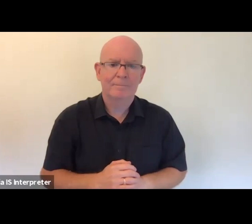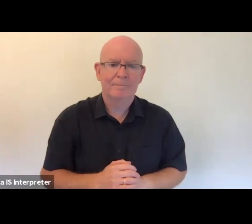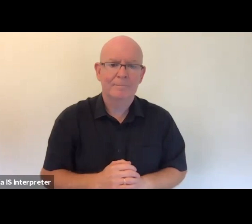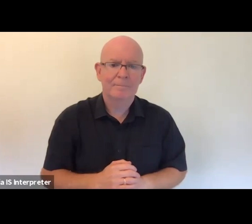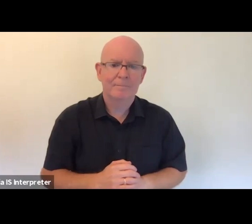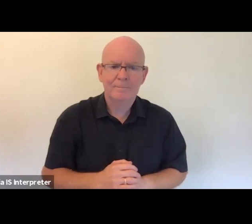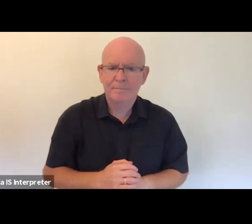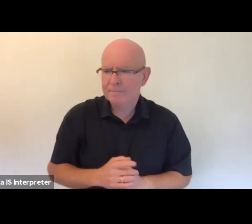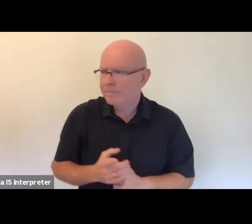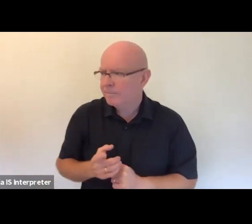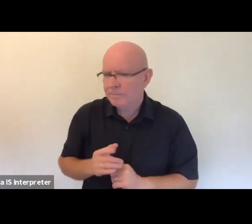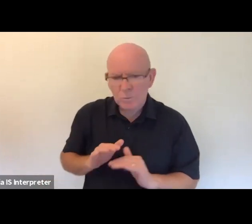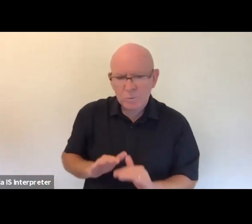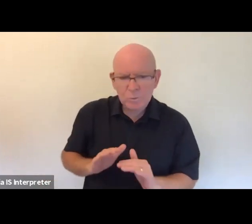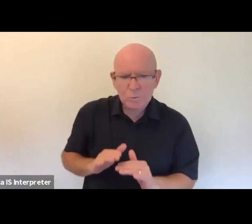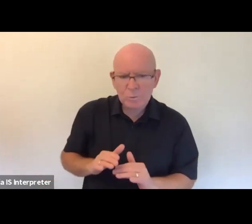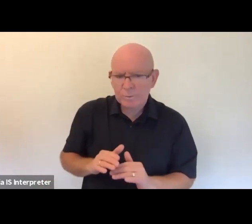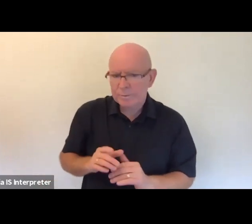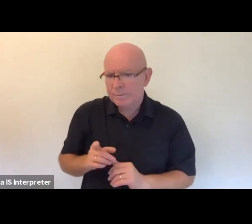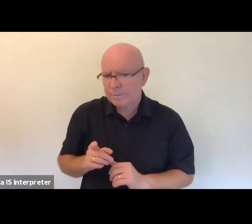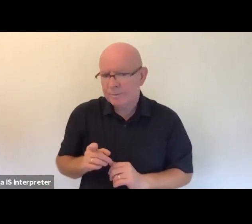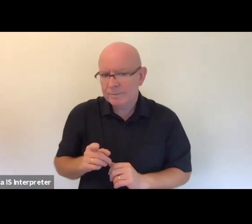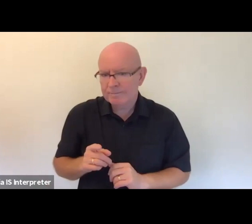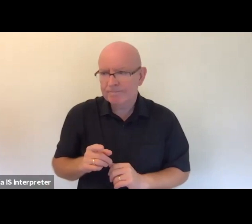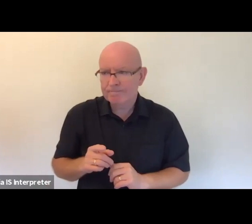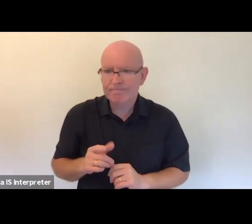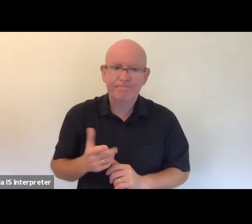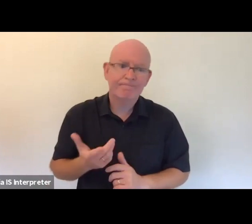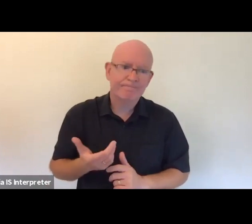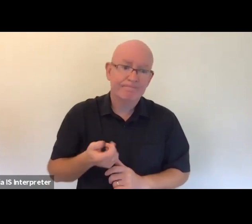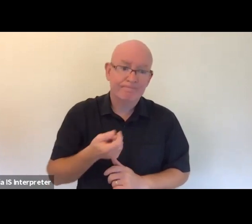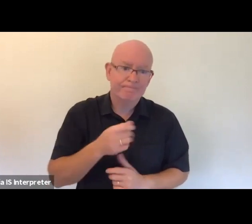that they call, COVID-19 subsidy.